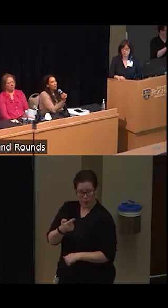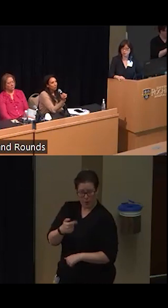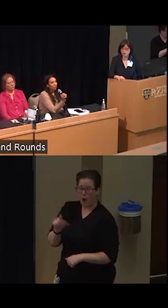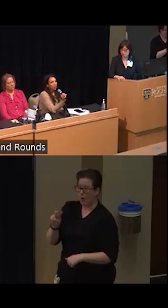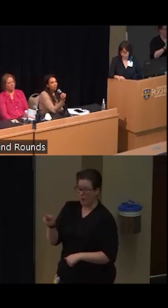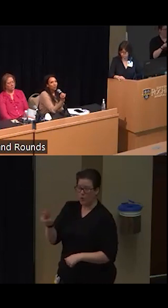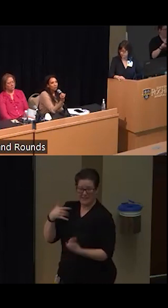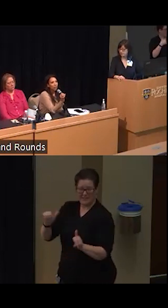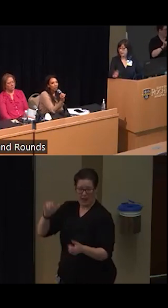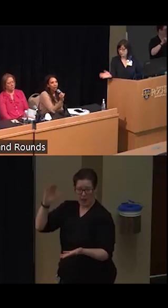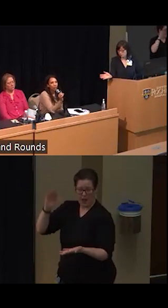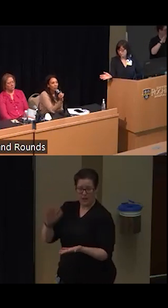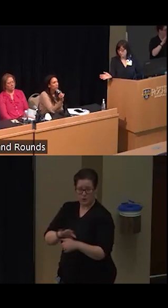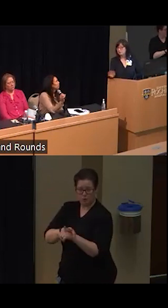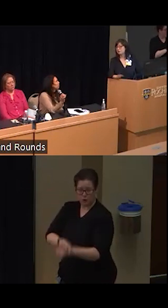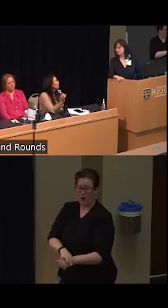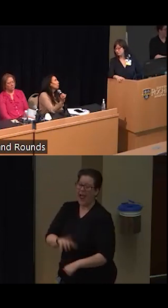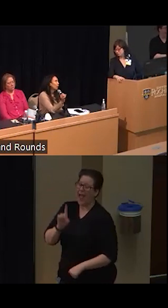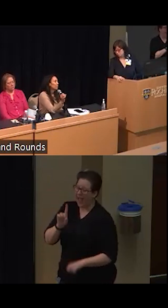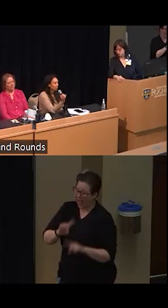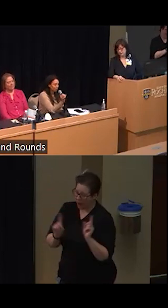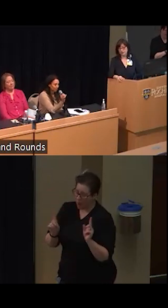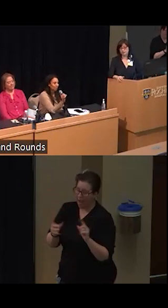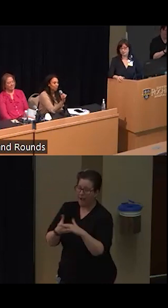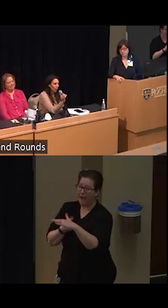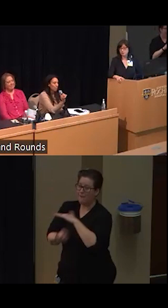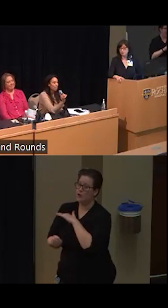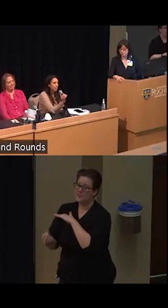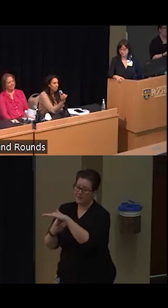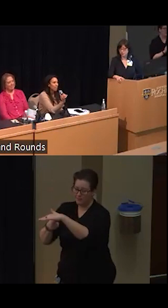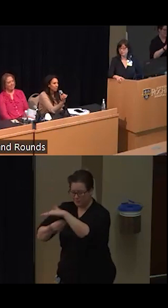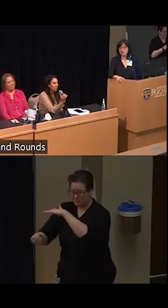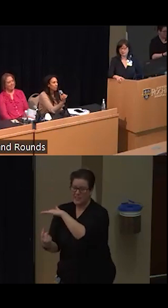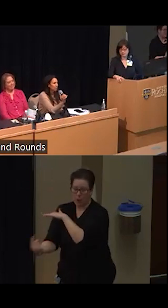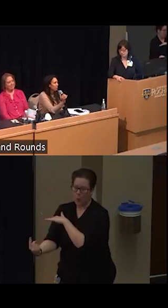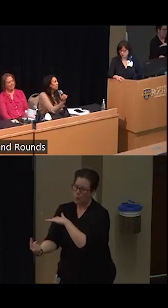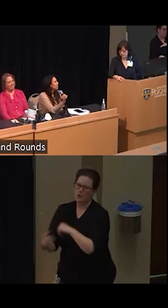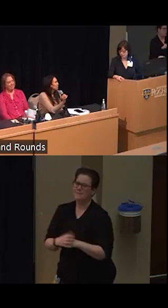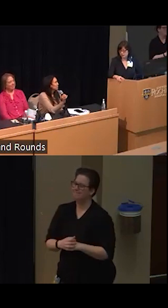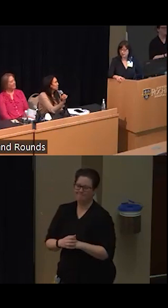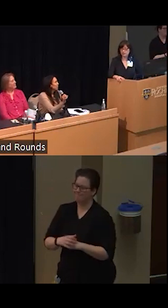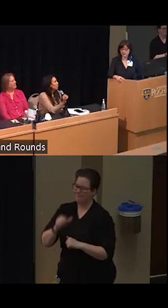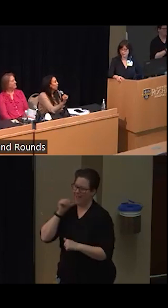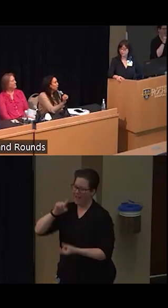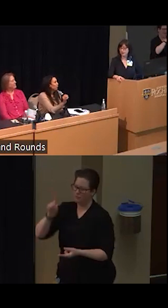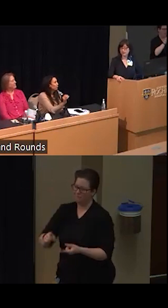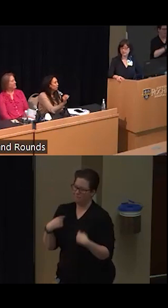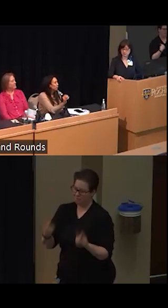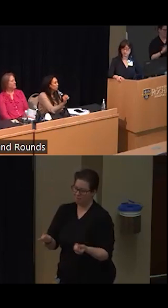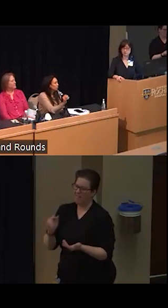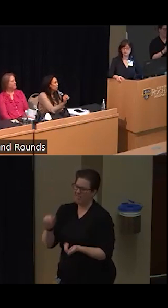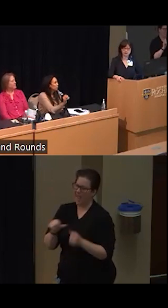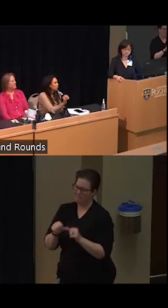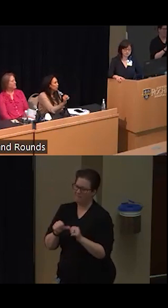2022. however seclusion is another story we have not seen a reduction in that so that continues um